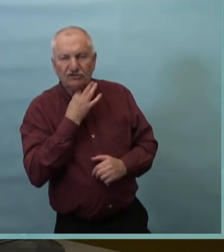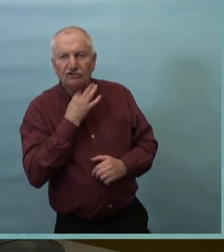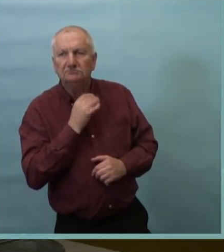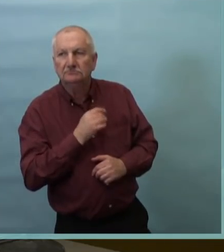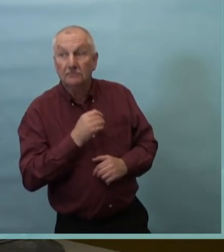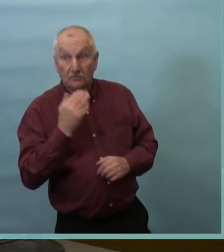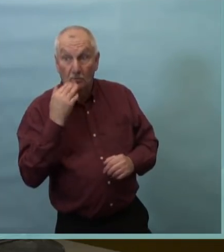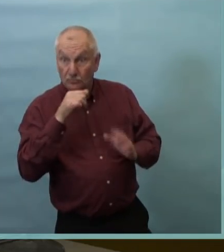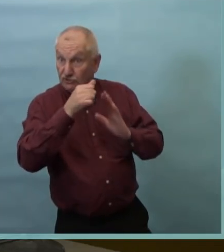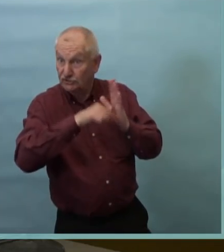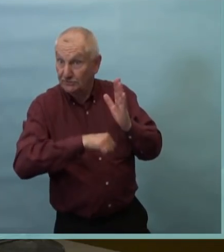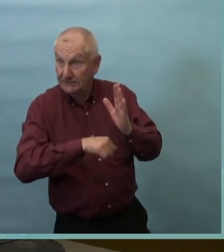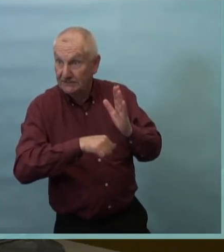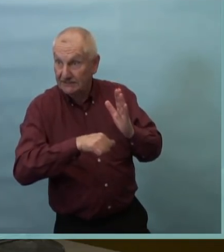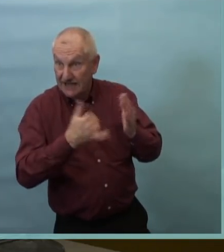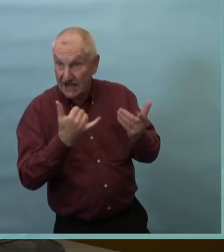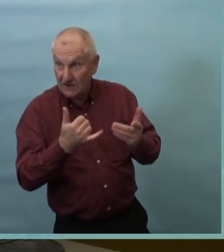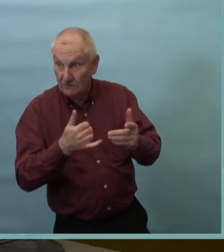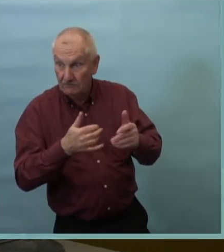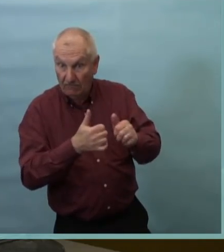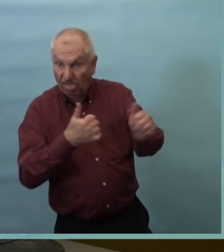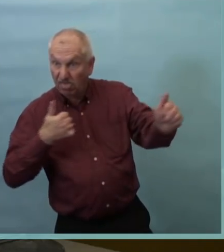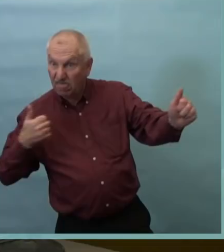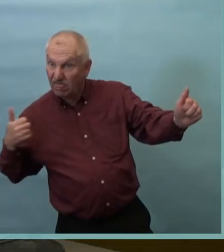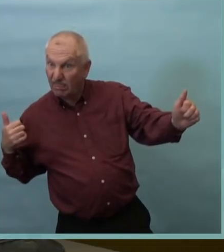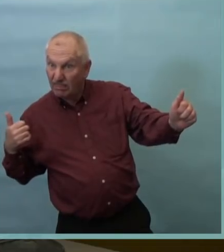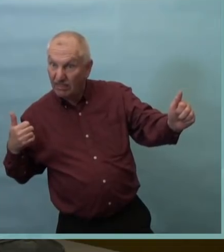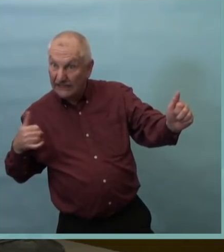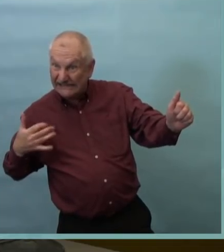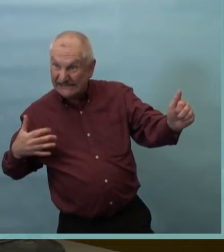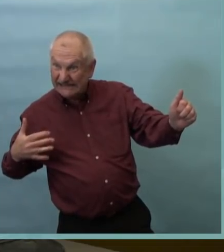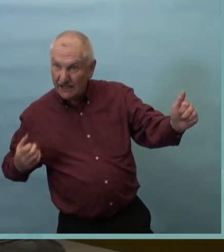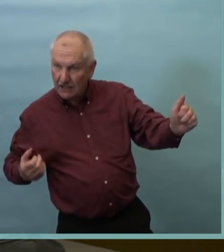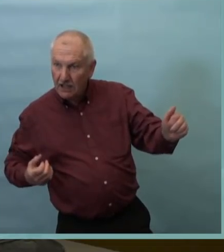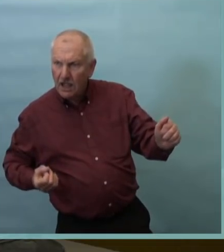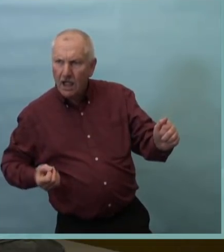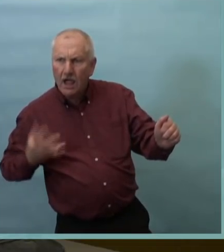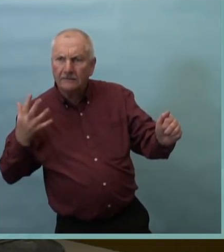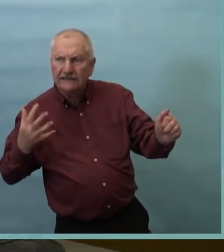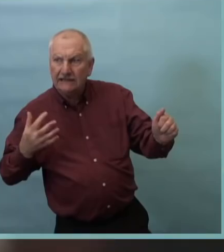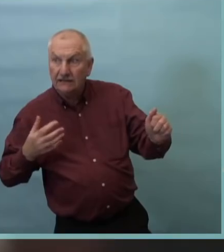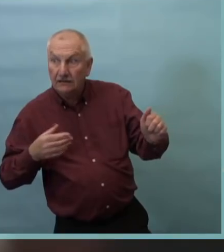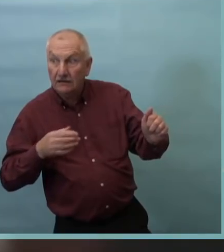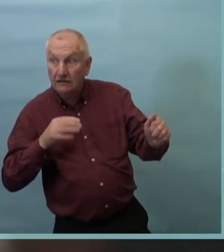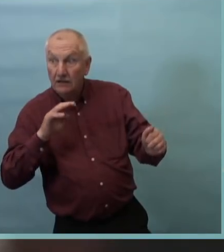we know how big is this baggala backlog first ones for March no we actually